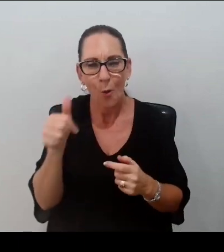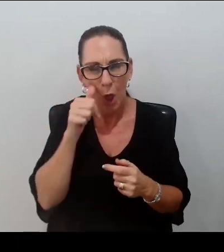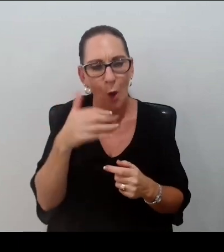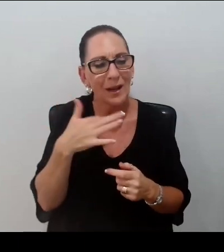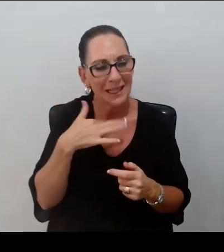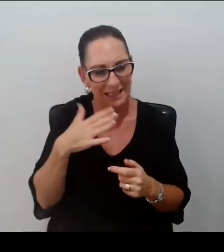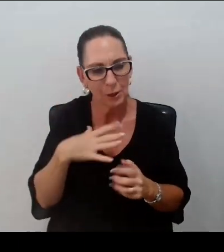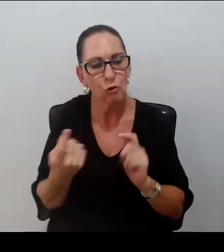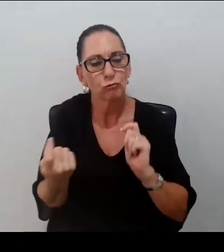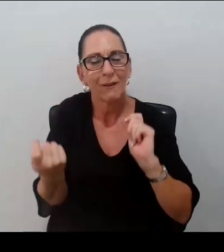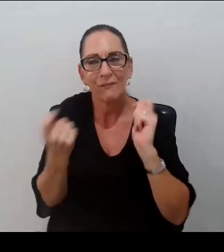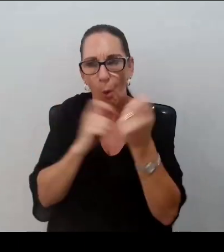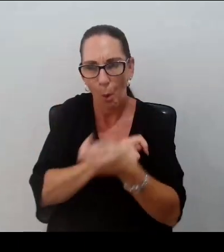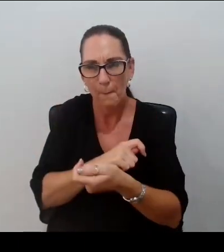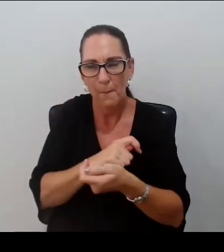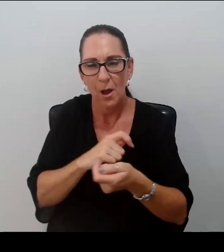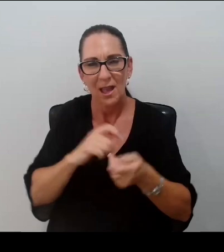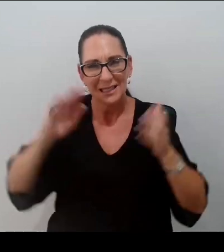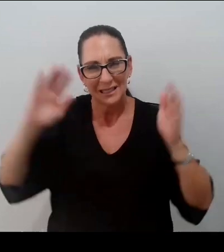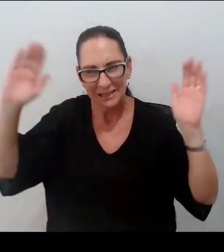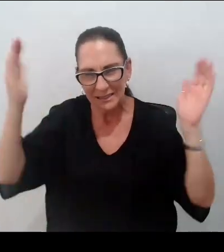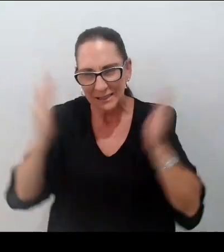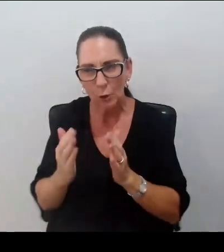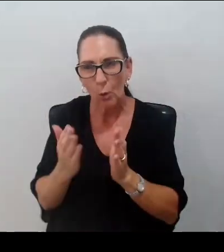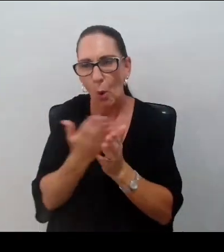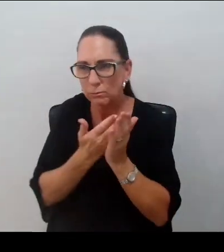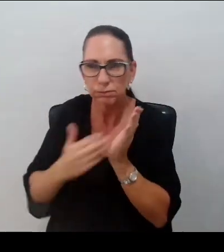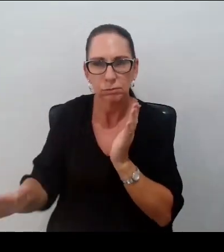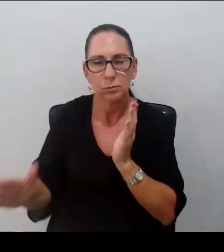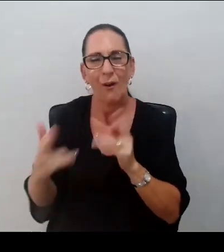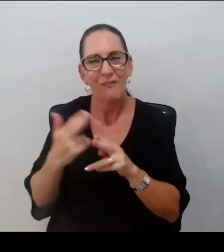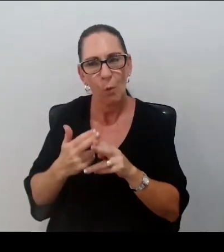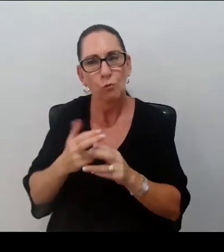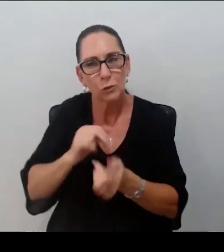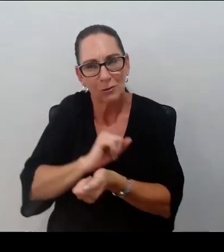ultimately eliminate the use of restrictive practices and is committed to strengthening